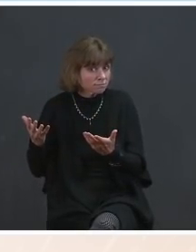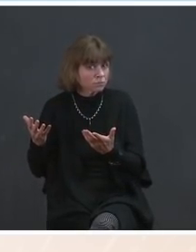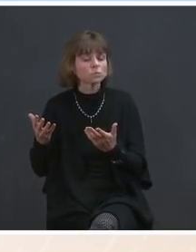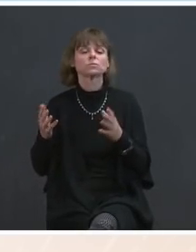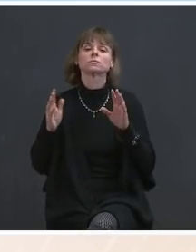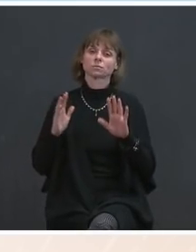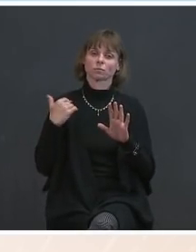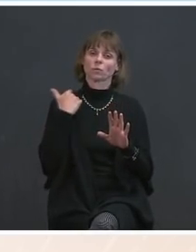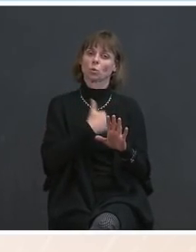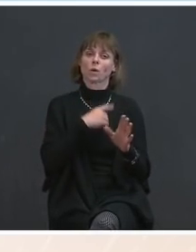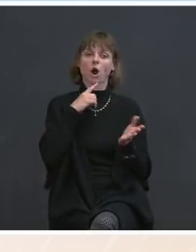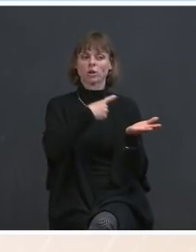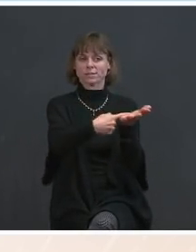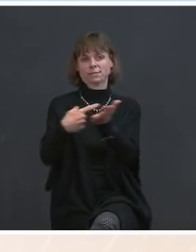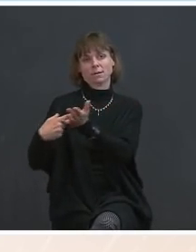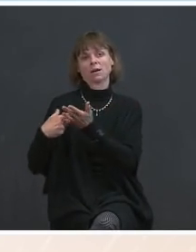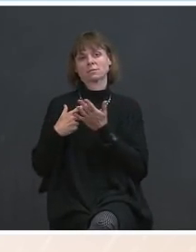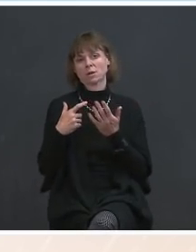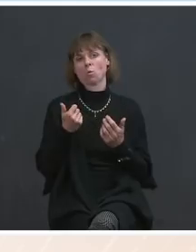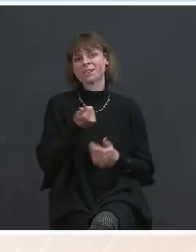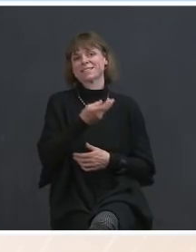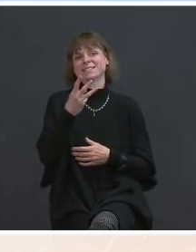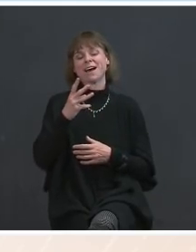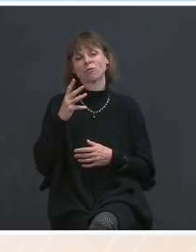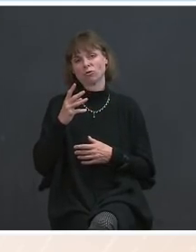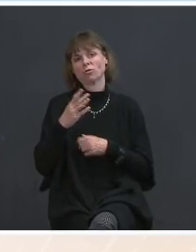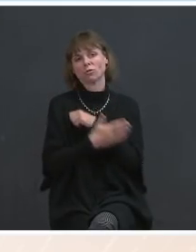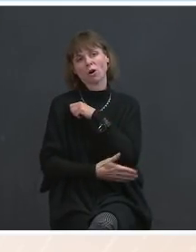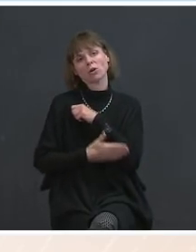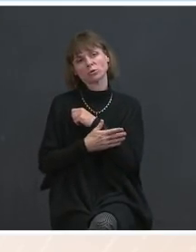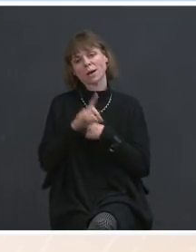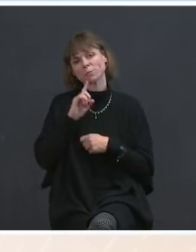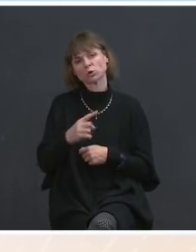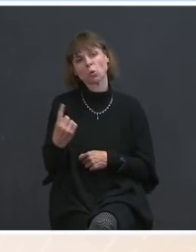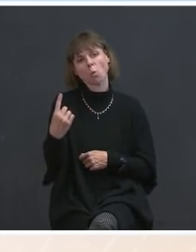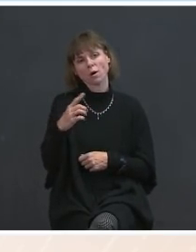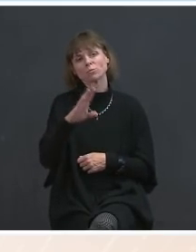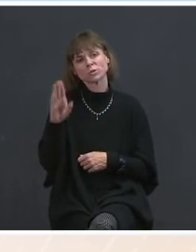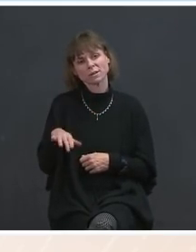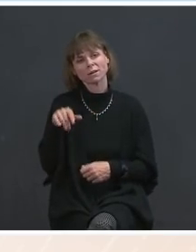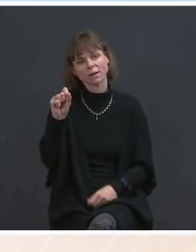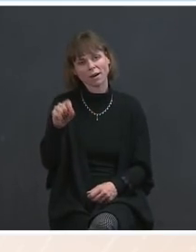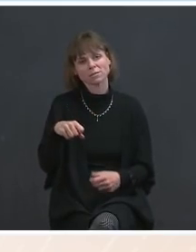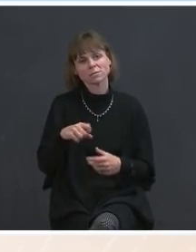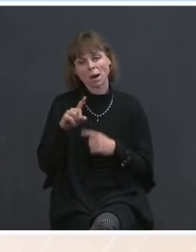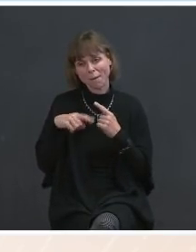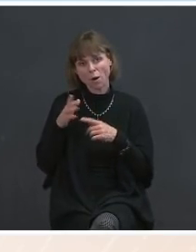with a range of countries -- I'm certain with Brazil as well -- about their requests. And we are, of course, focused;